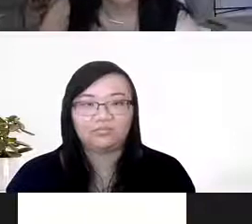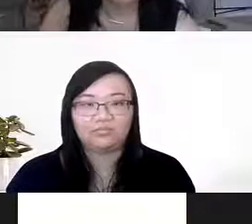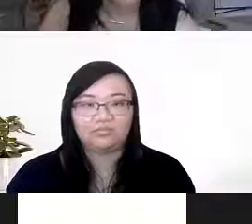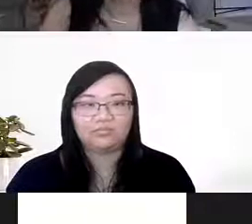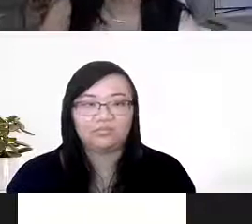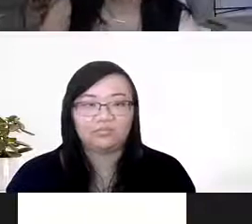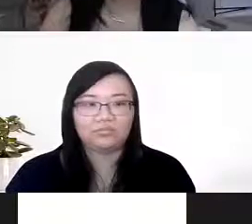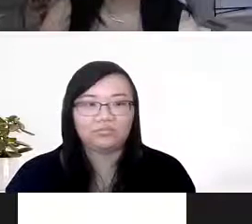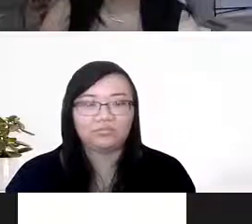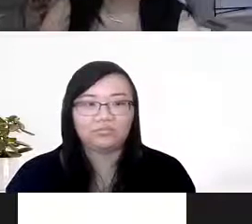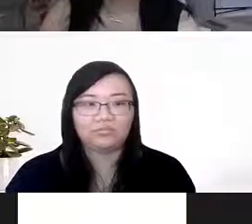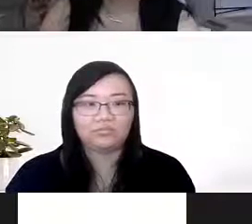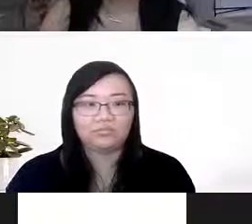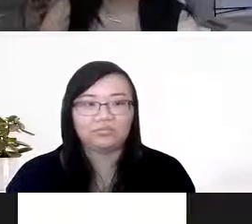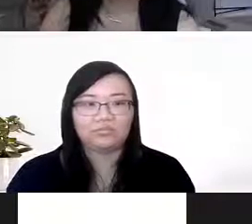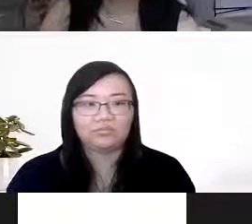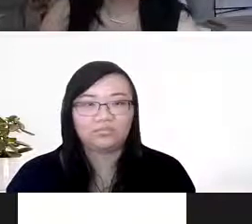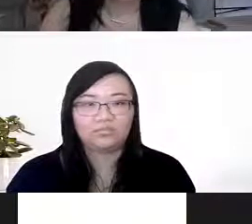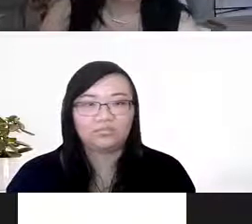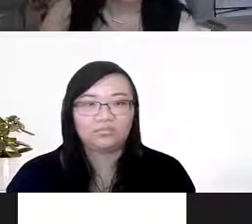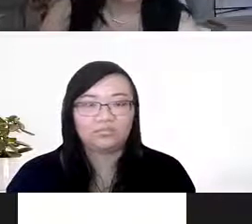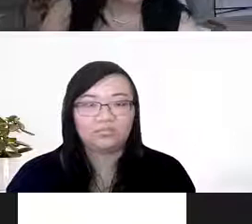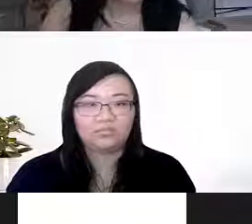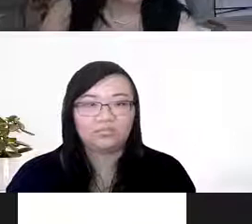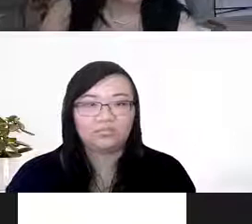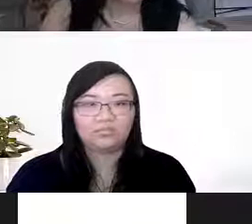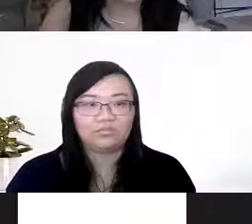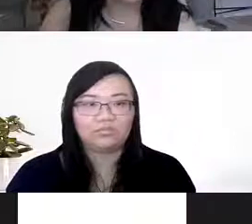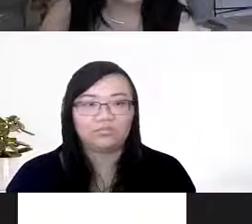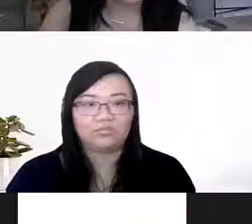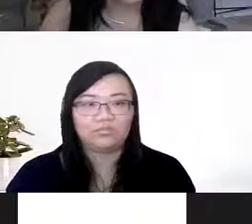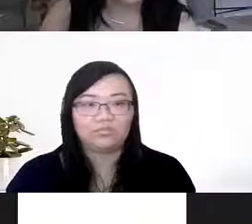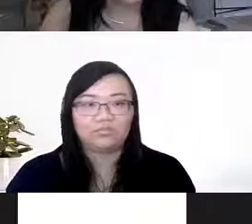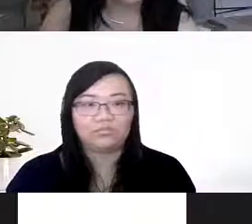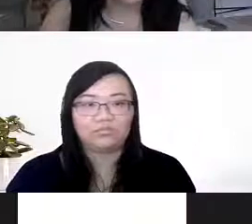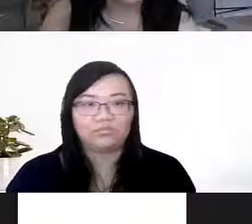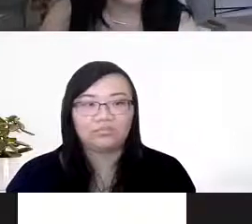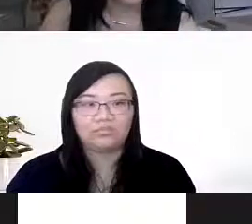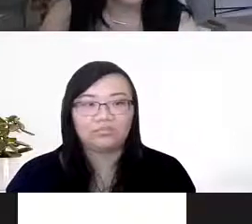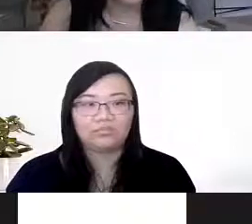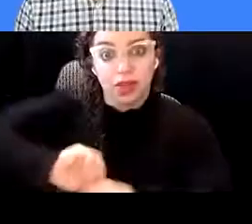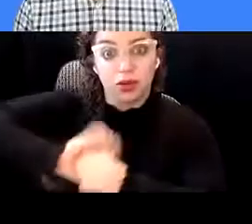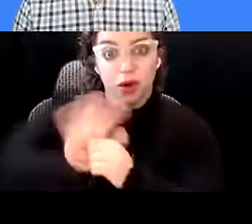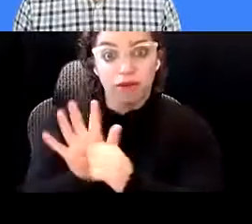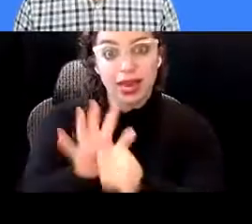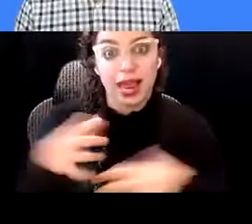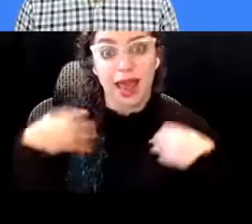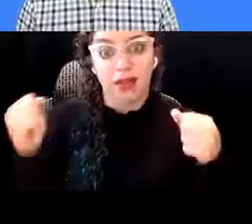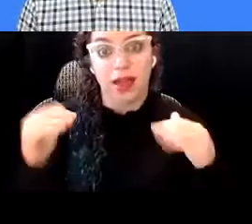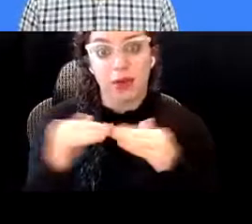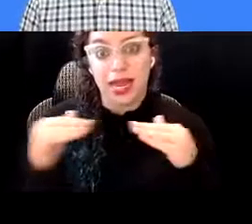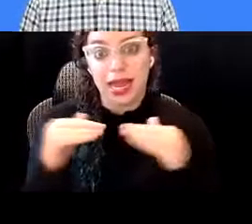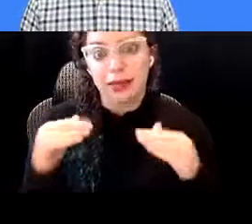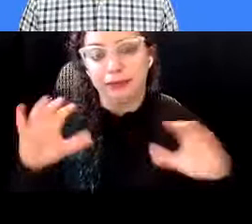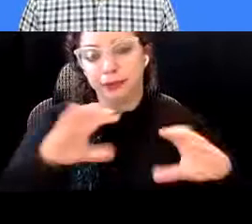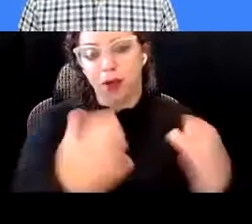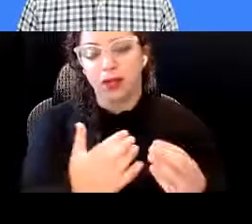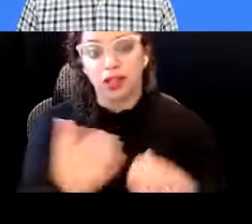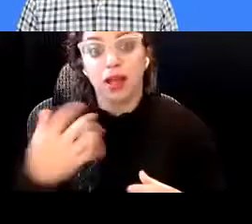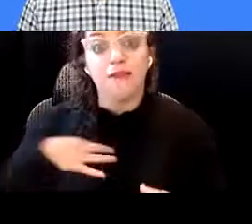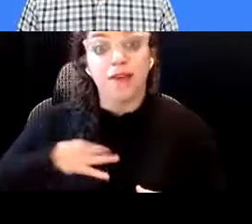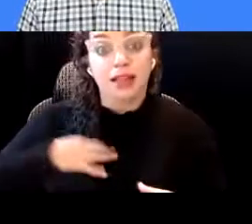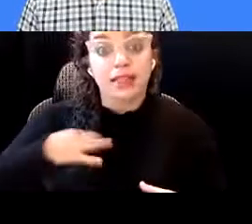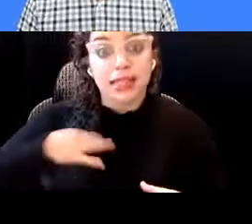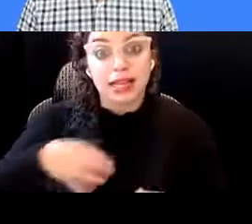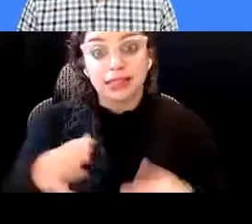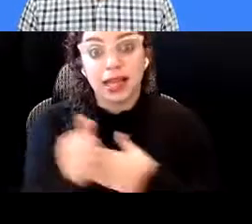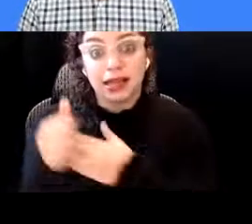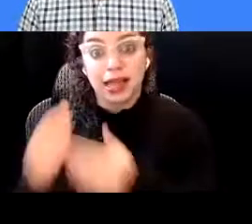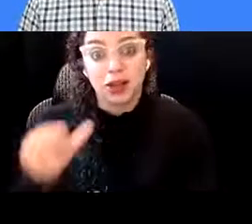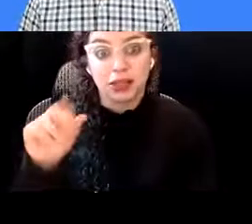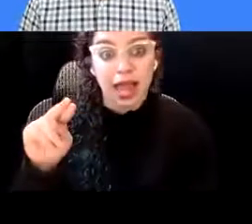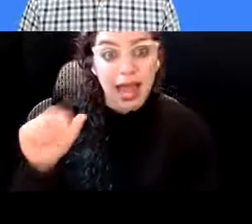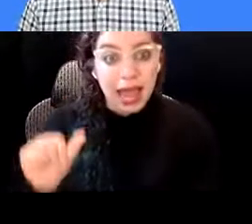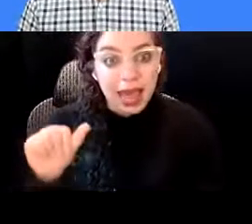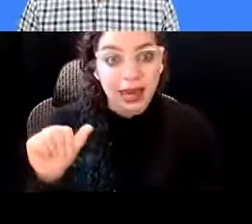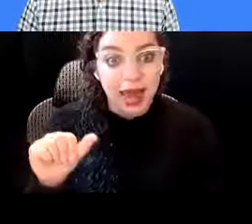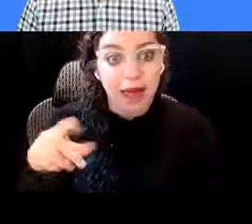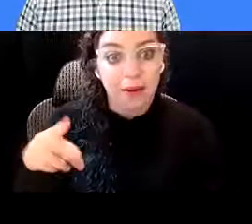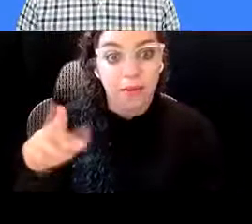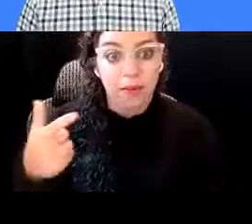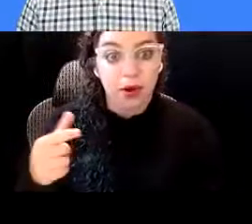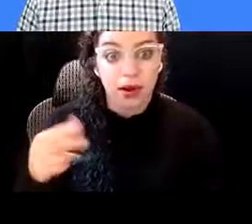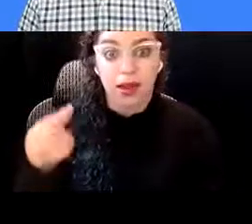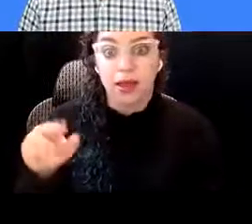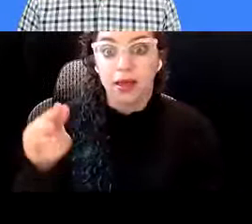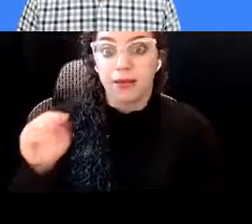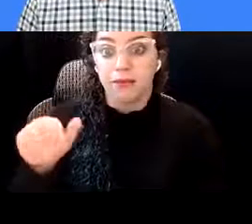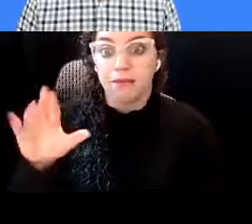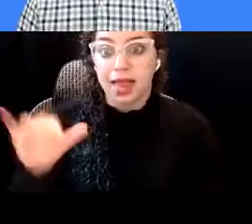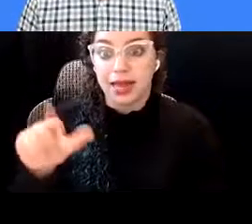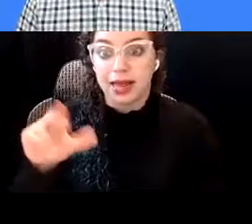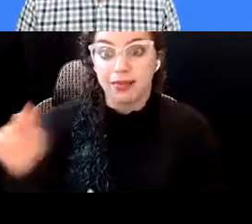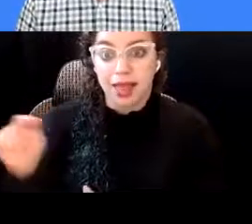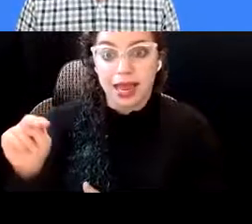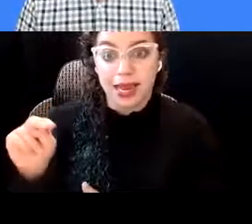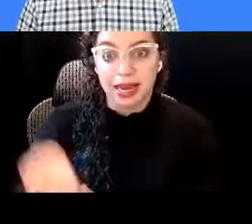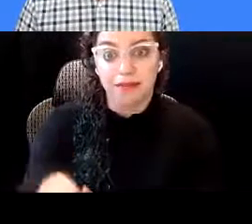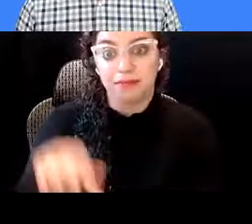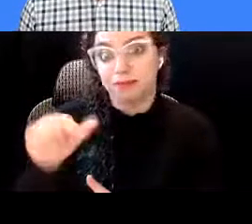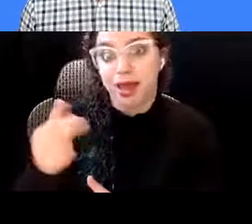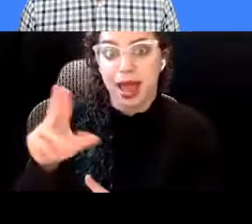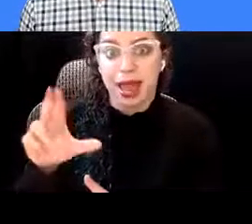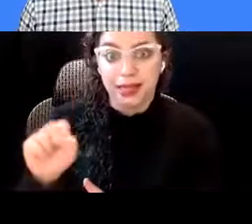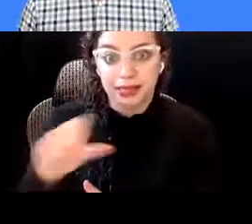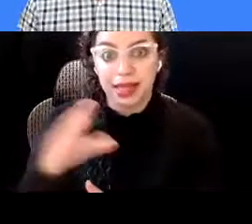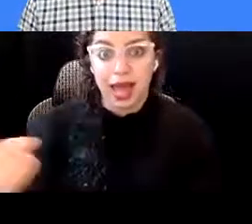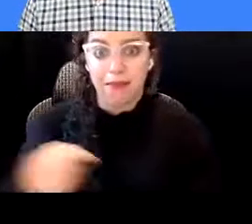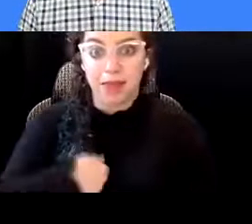In 2021, Chinatown Disability Advocacy Project founded the "Philadelphia COVID-19 Health Equity Coalition." Our volunteer leaders are Anna Perng, Mandy Lin, MingTing Chen, Agnes Collison, and me Roger Ideishi.